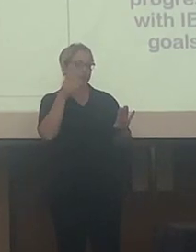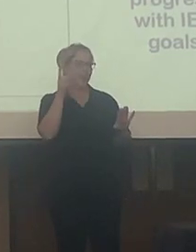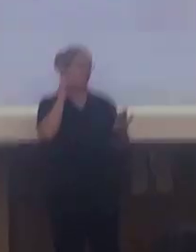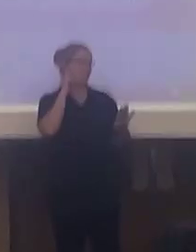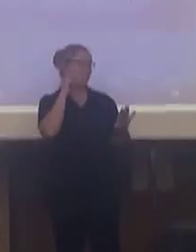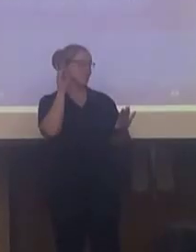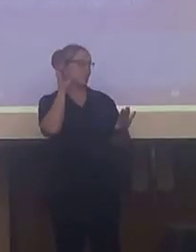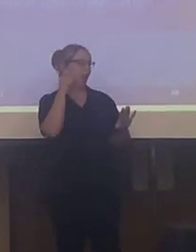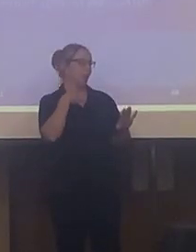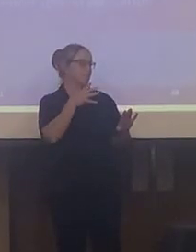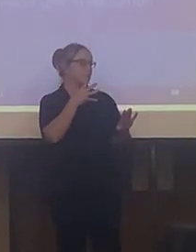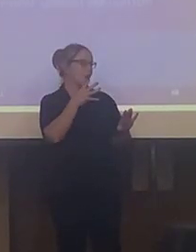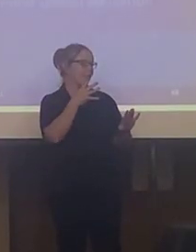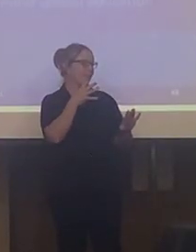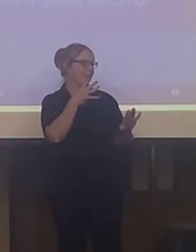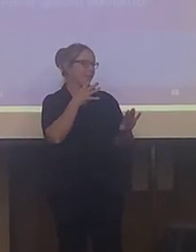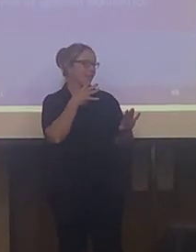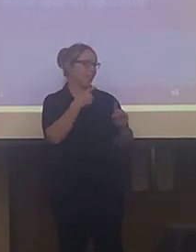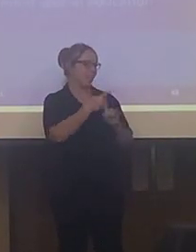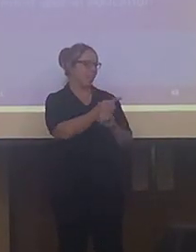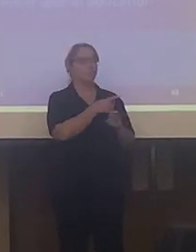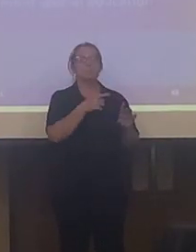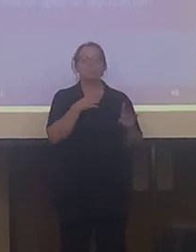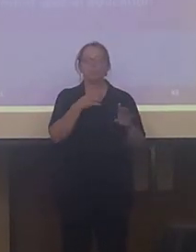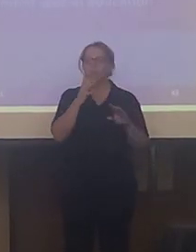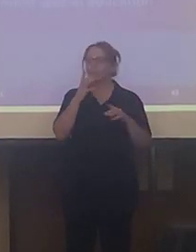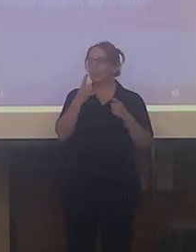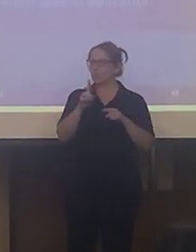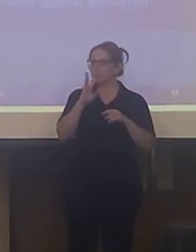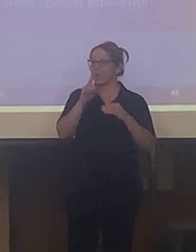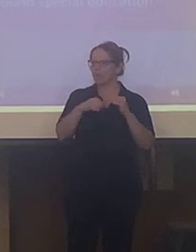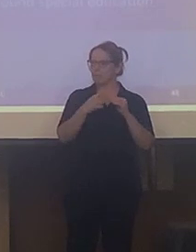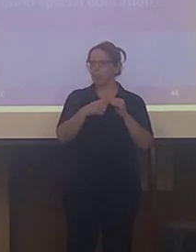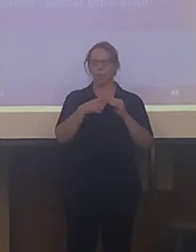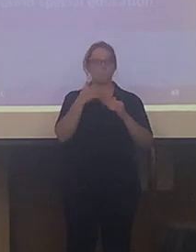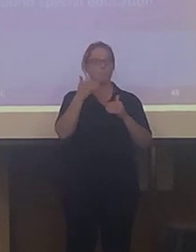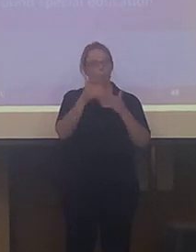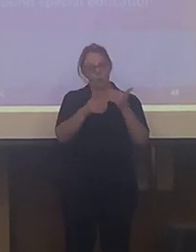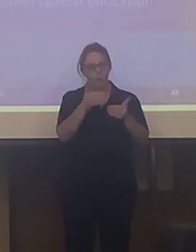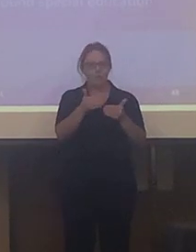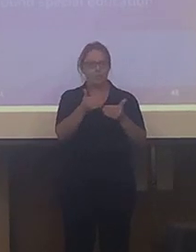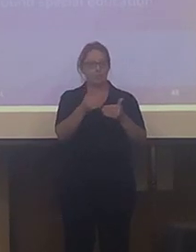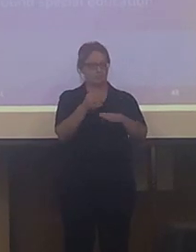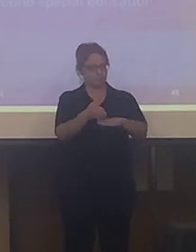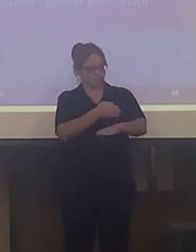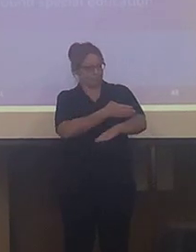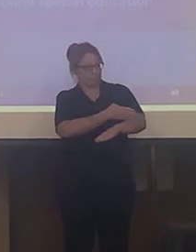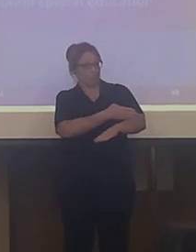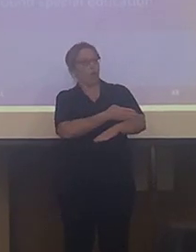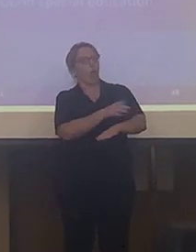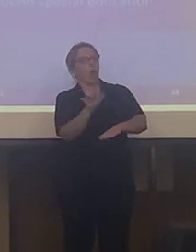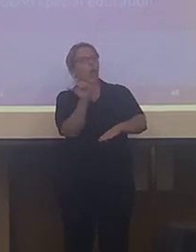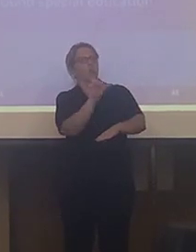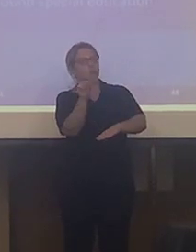over um um when we talk about progress also lack of progress needs to be addressed which i think